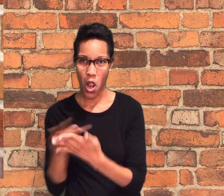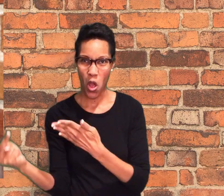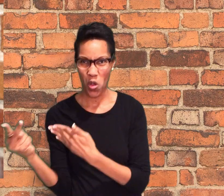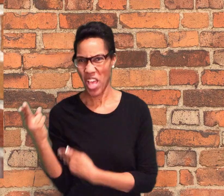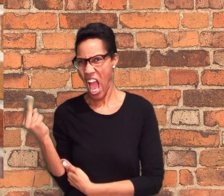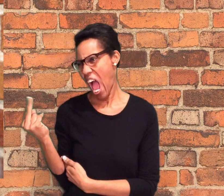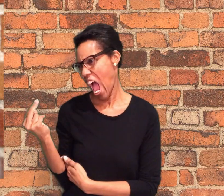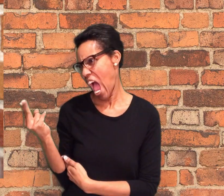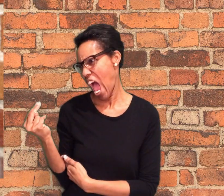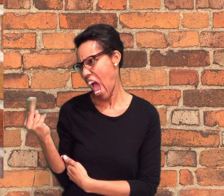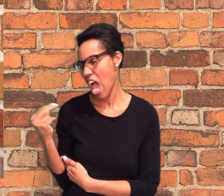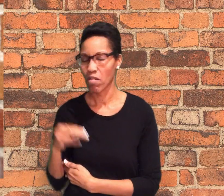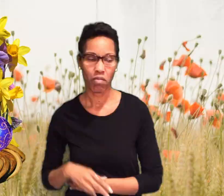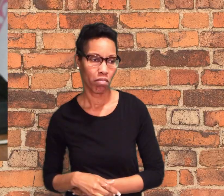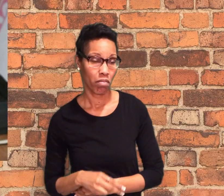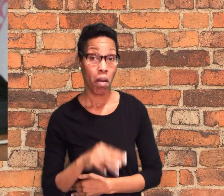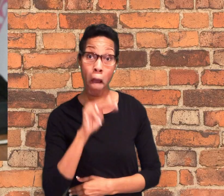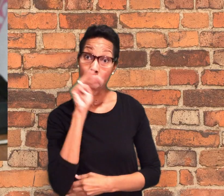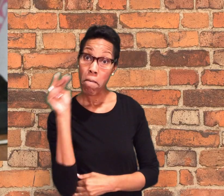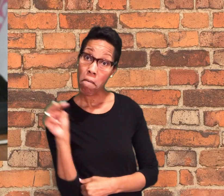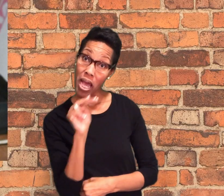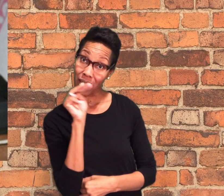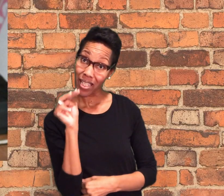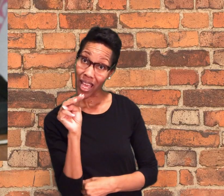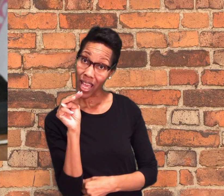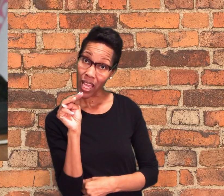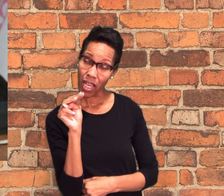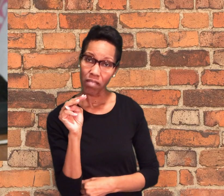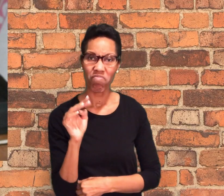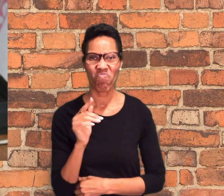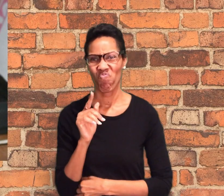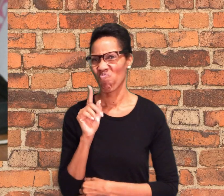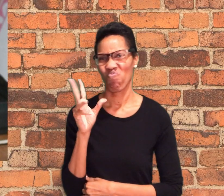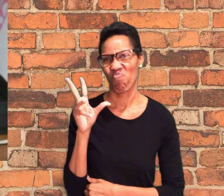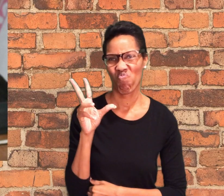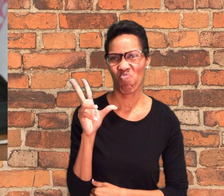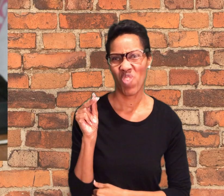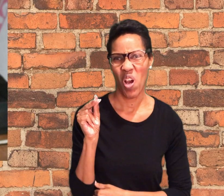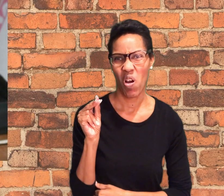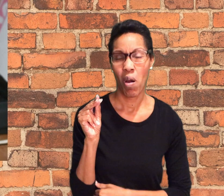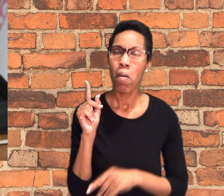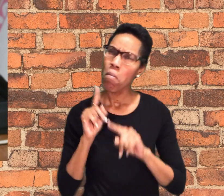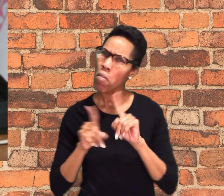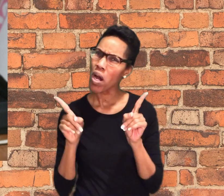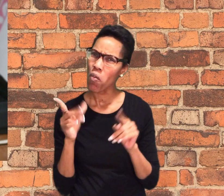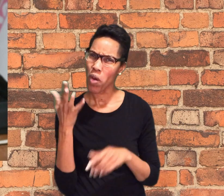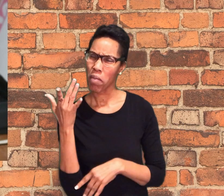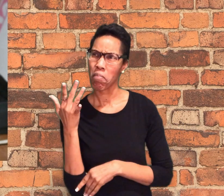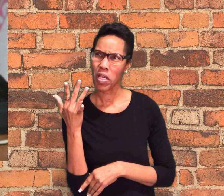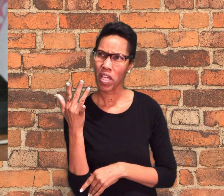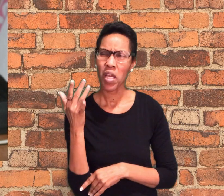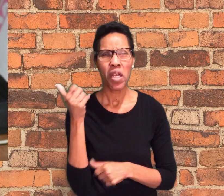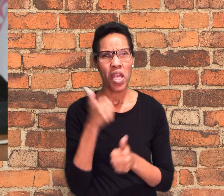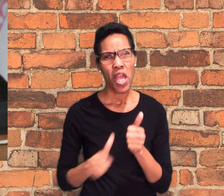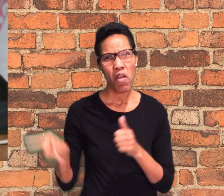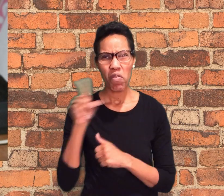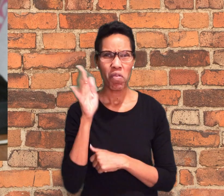the team loses ha ha Monday no but on the other hand maybe it seems like everyone is sad and depressed